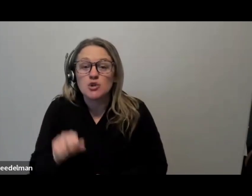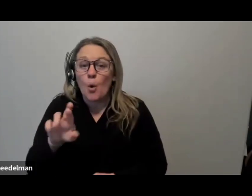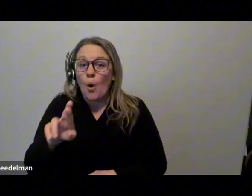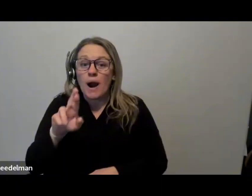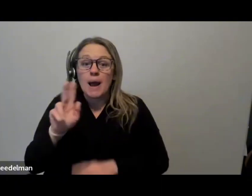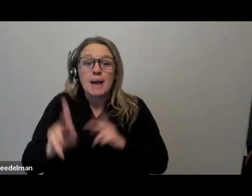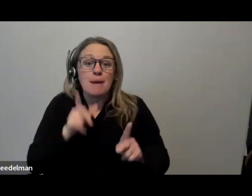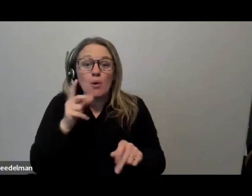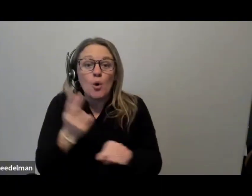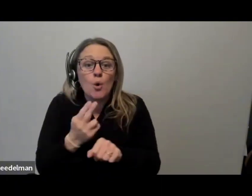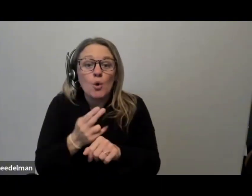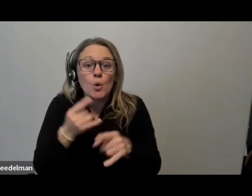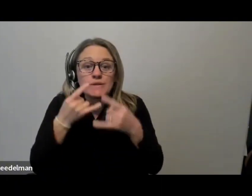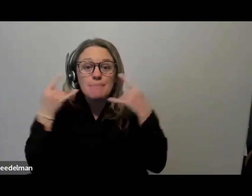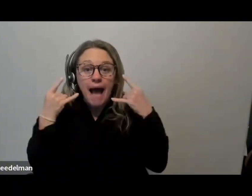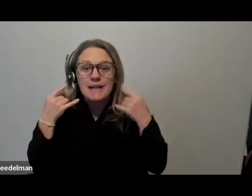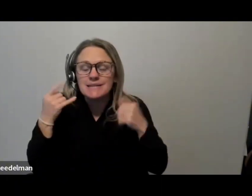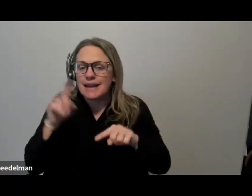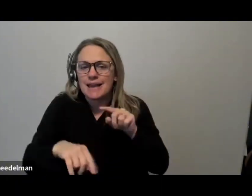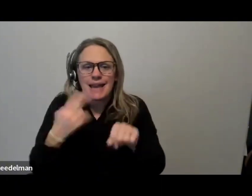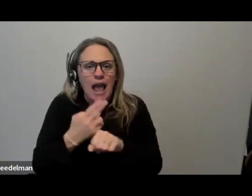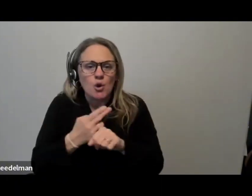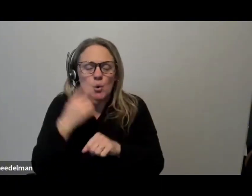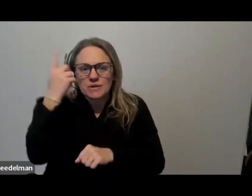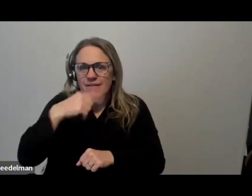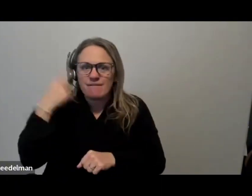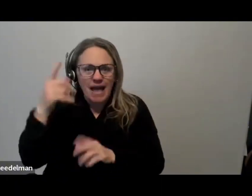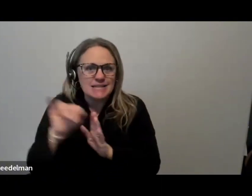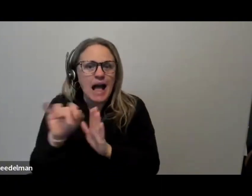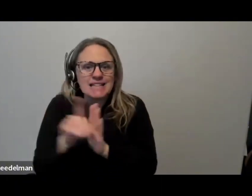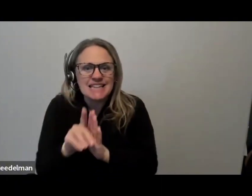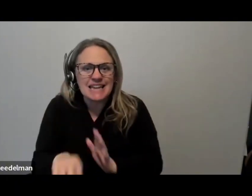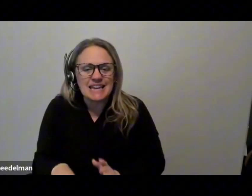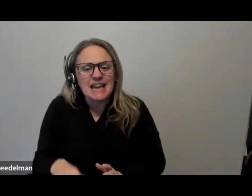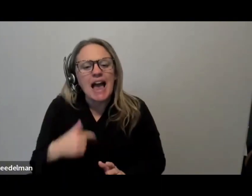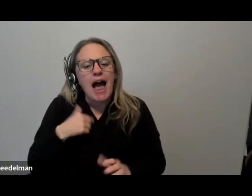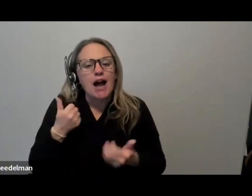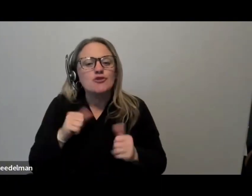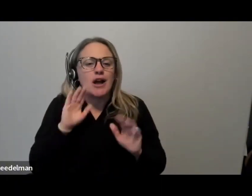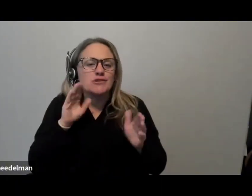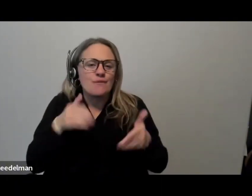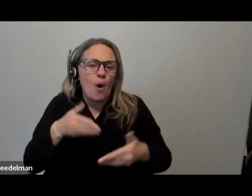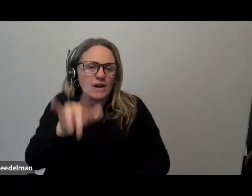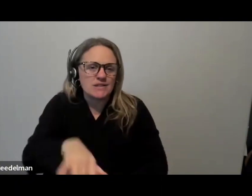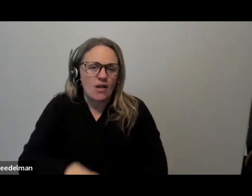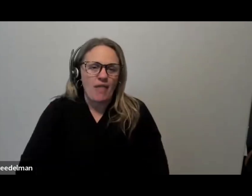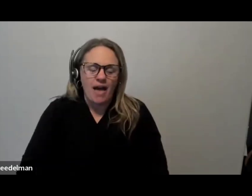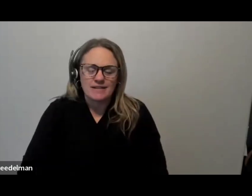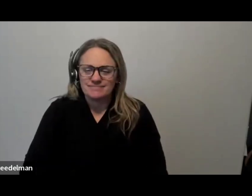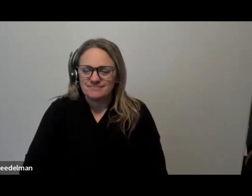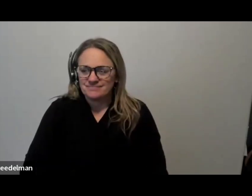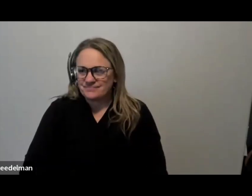I, I try to focus on those kinds of strategies. Yeah, thank you. Thank you all because it things